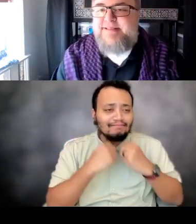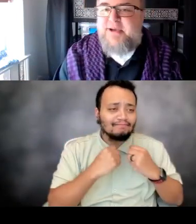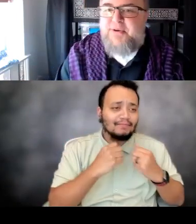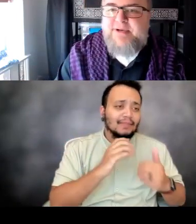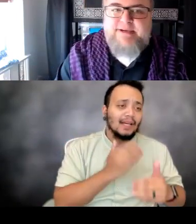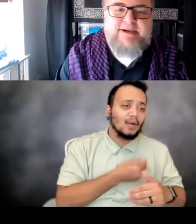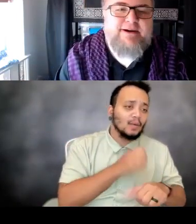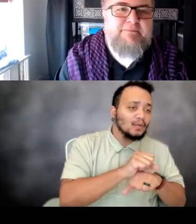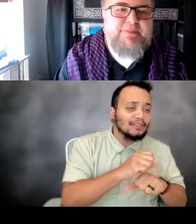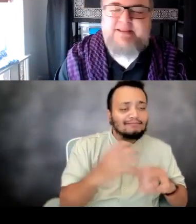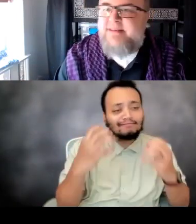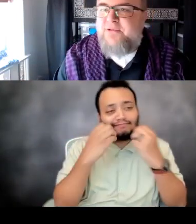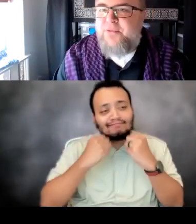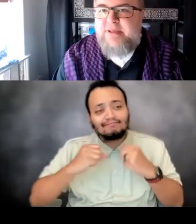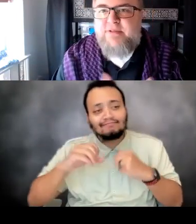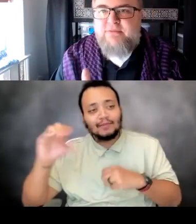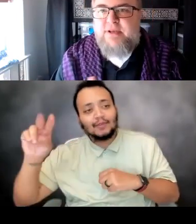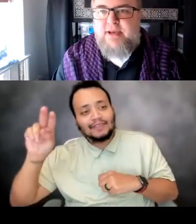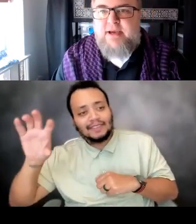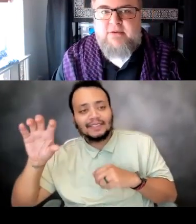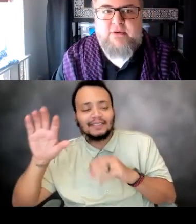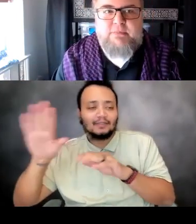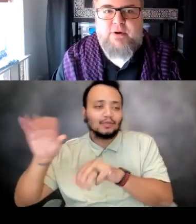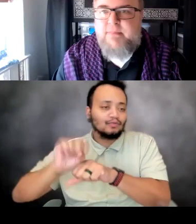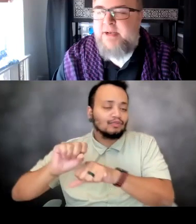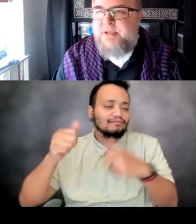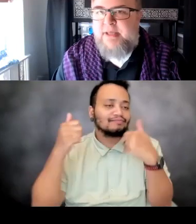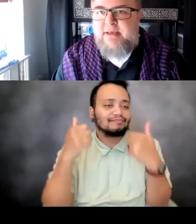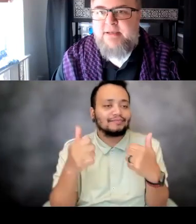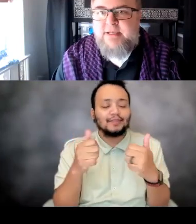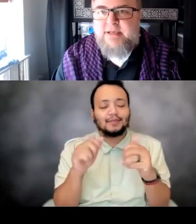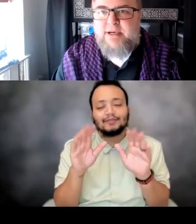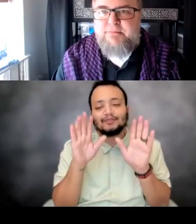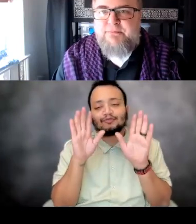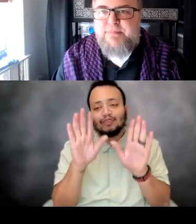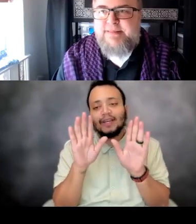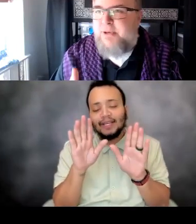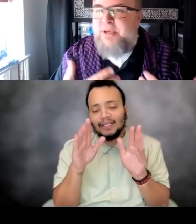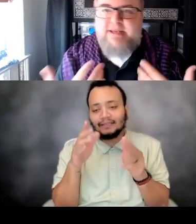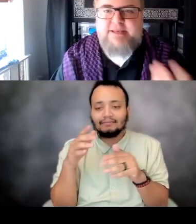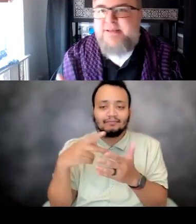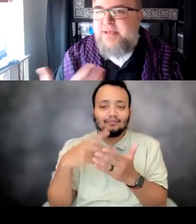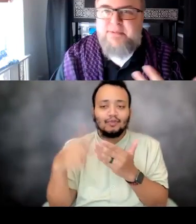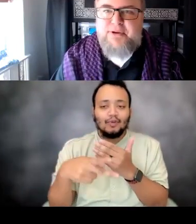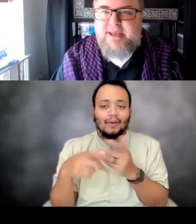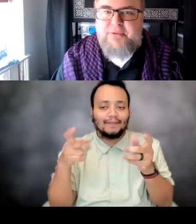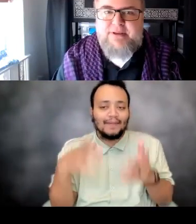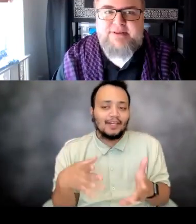And so it's really lovely to have a program manager that we could easily communicate with,